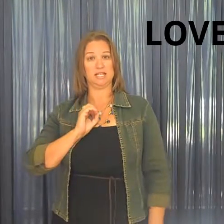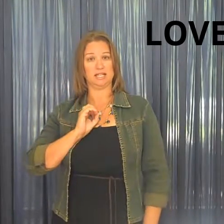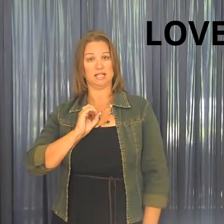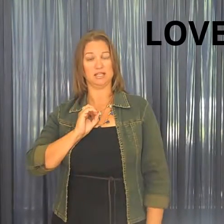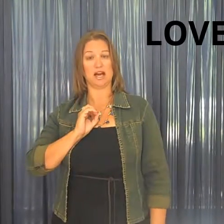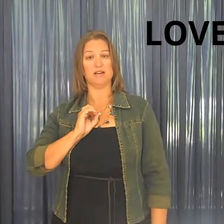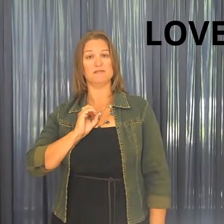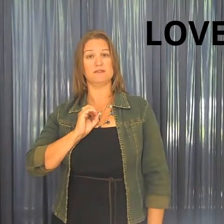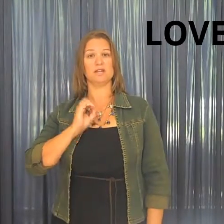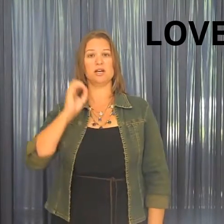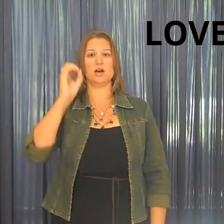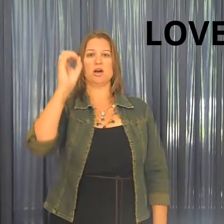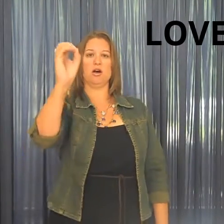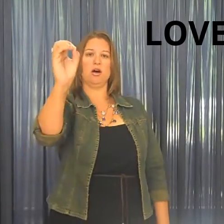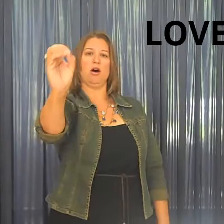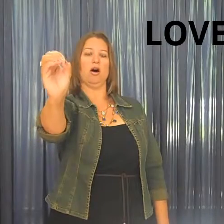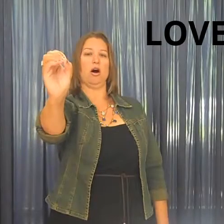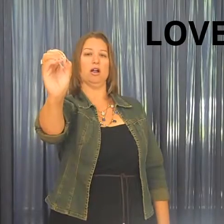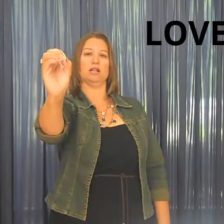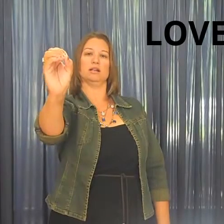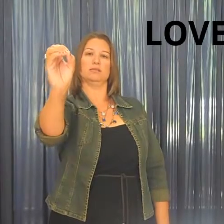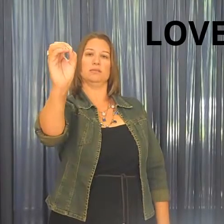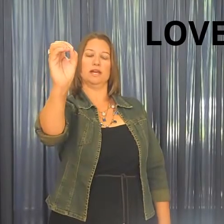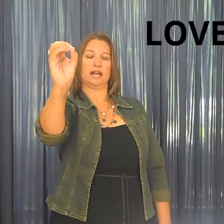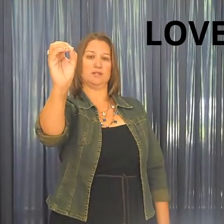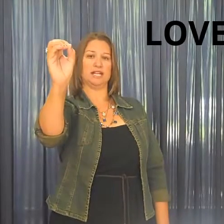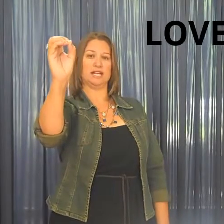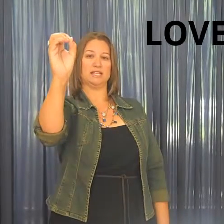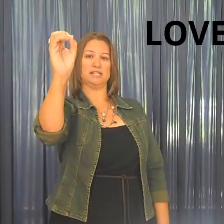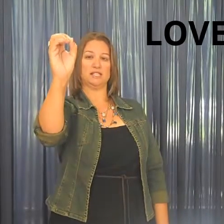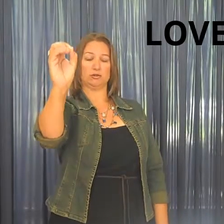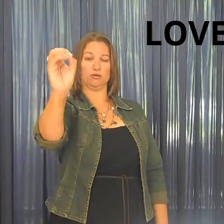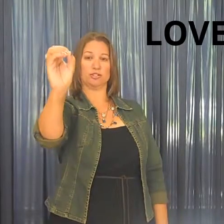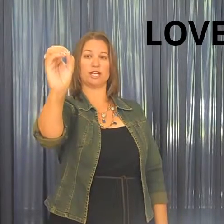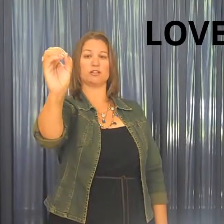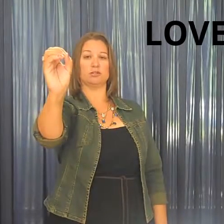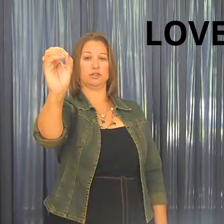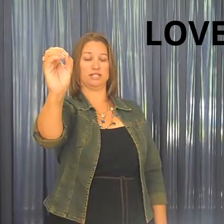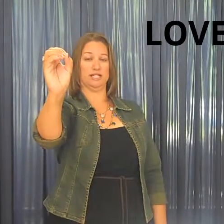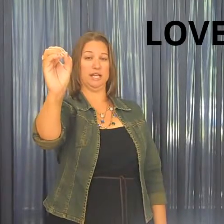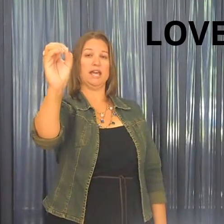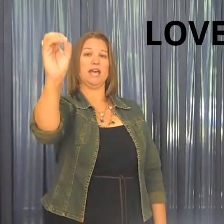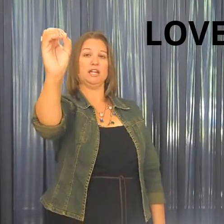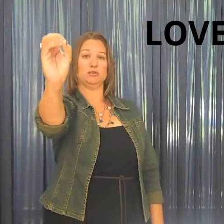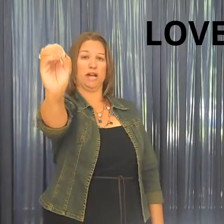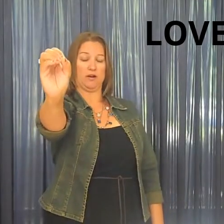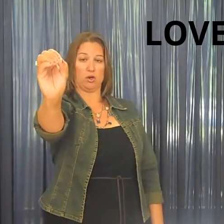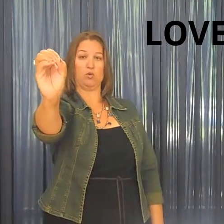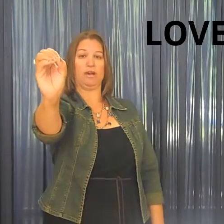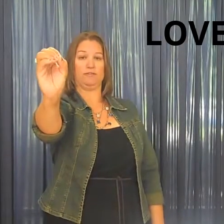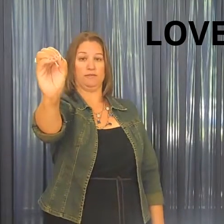"love, all". And I would take the zero for the other person and do it out away